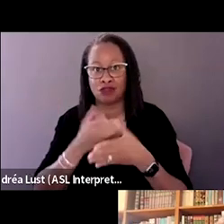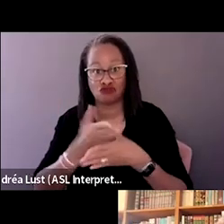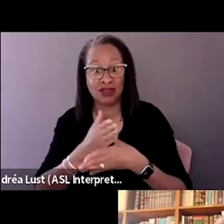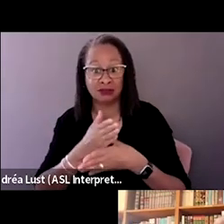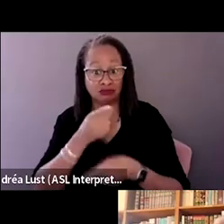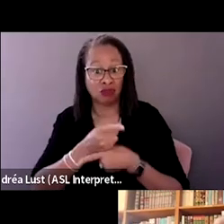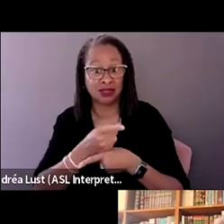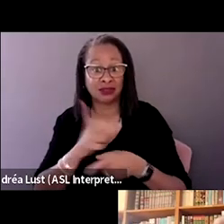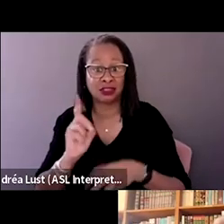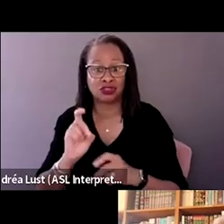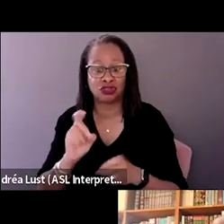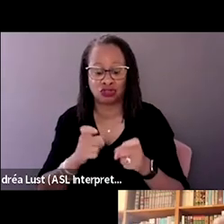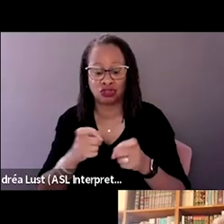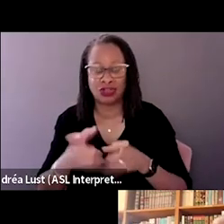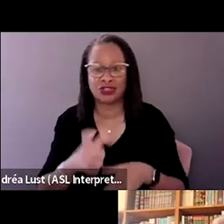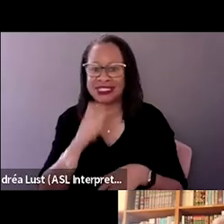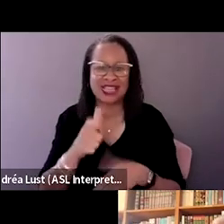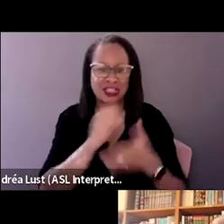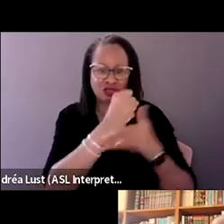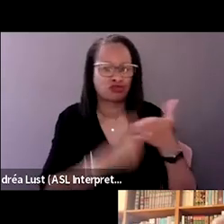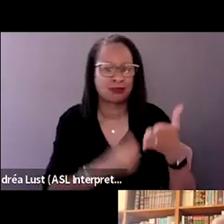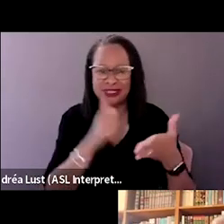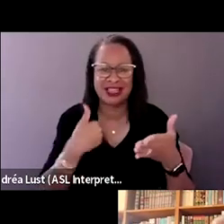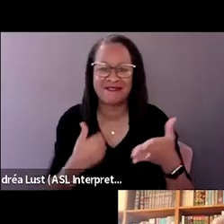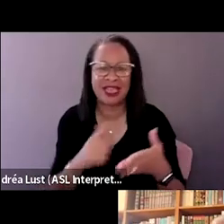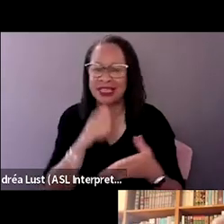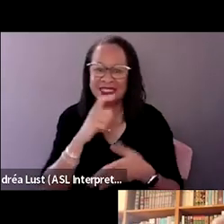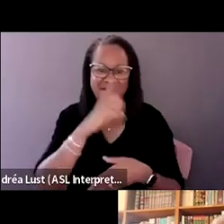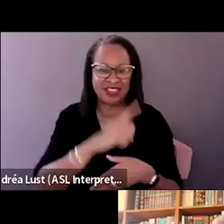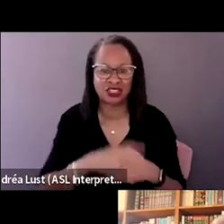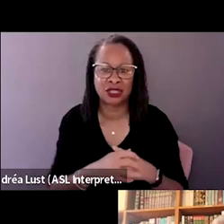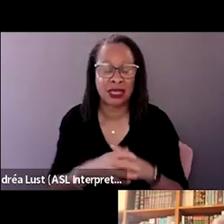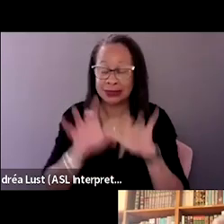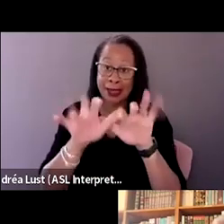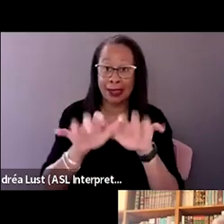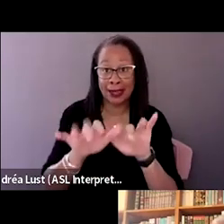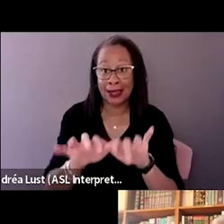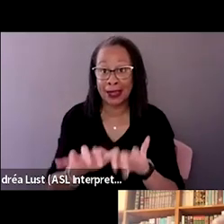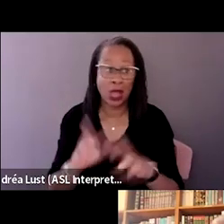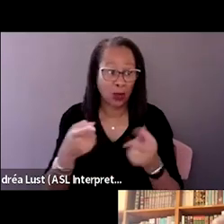it's not scripted, it's not fiction. The director's not gonna sit today and say exactly what's gonna happen in the lives of these kids